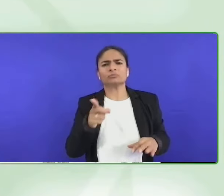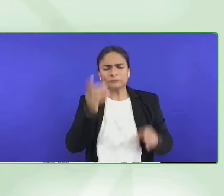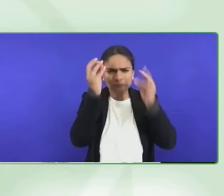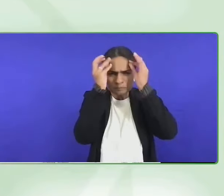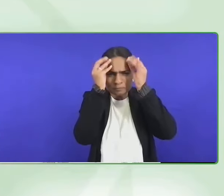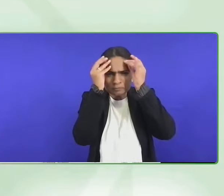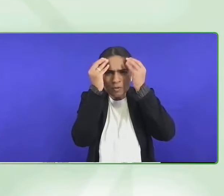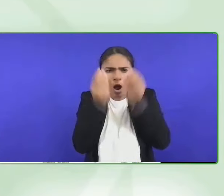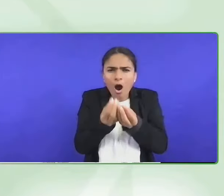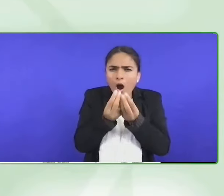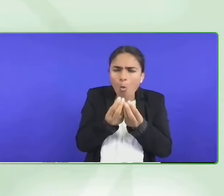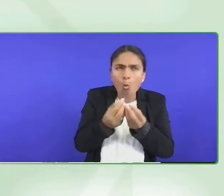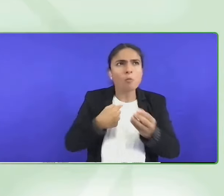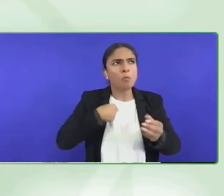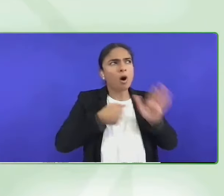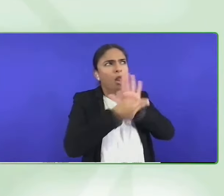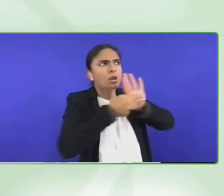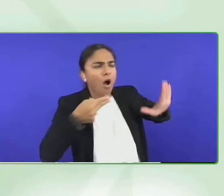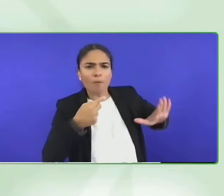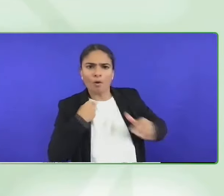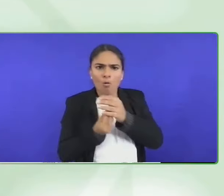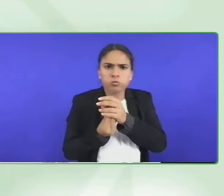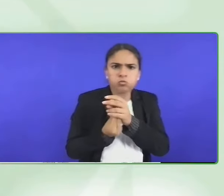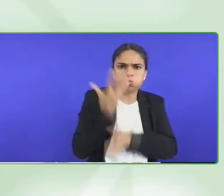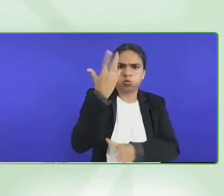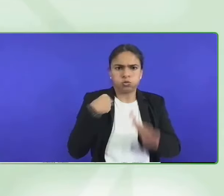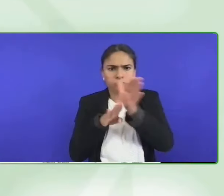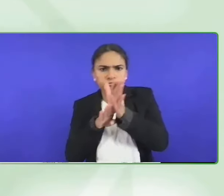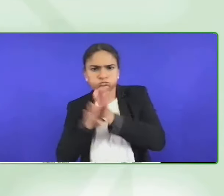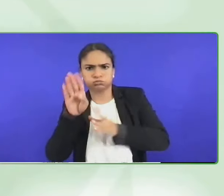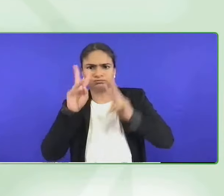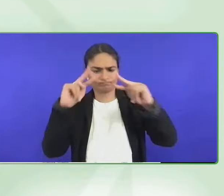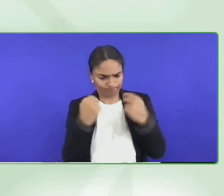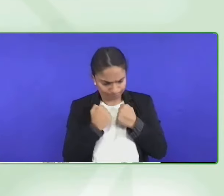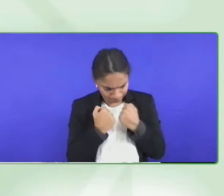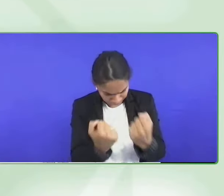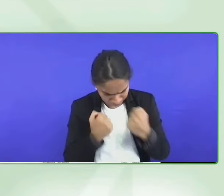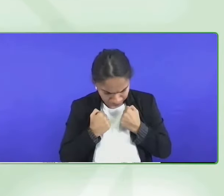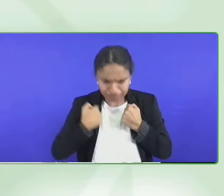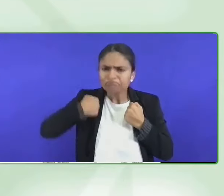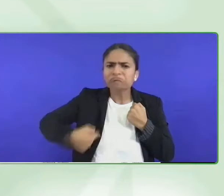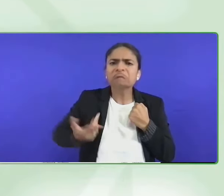to know your core beliefs and how you present yourself.